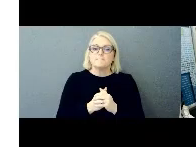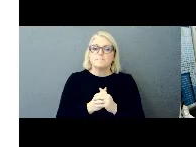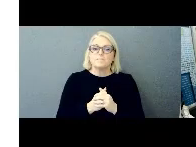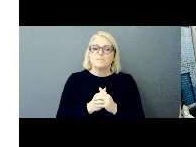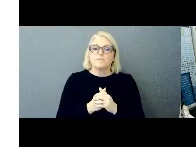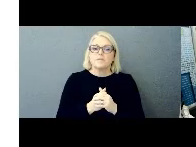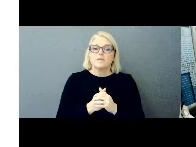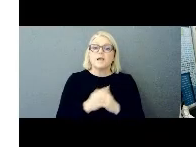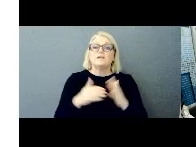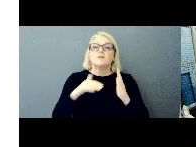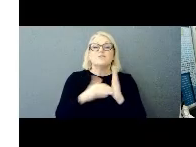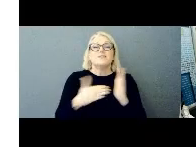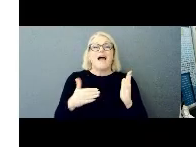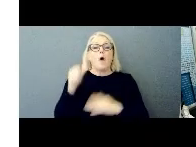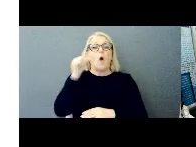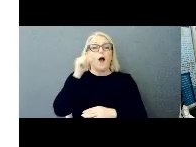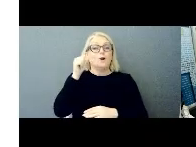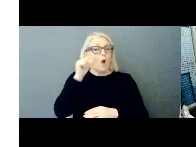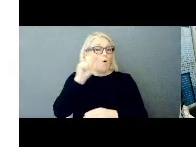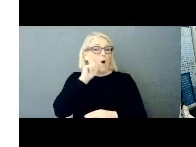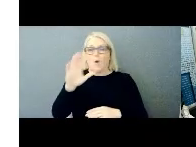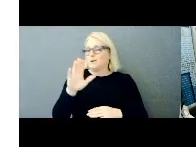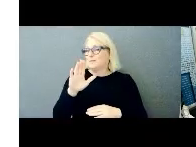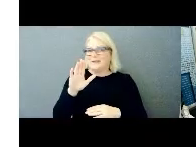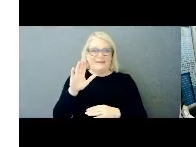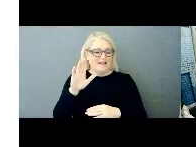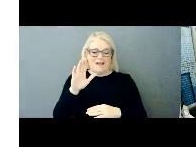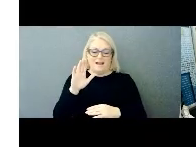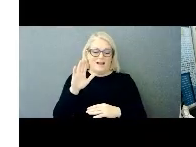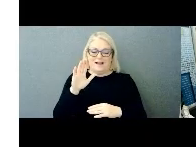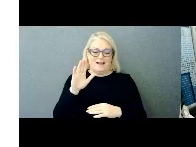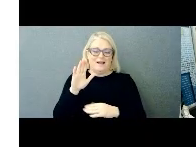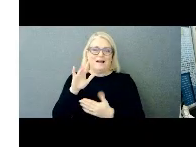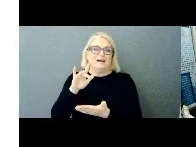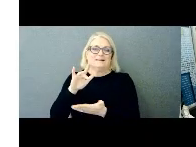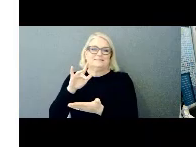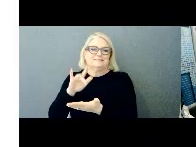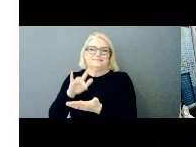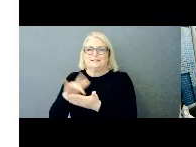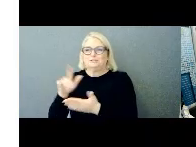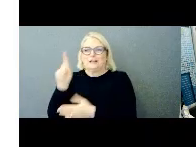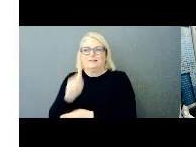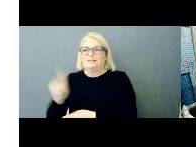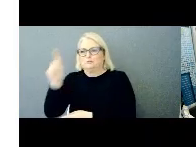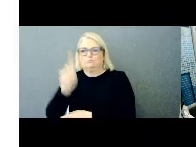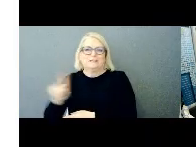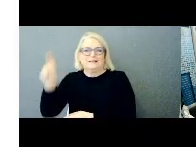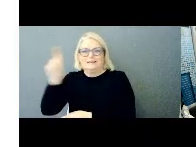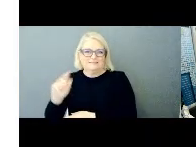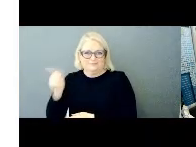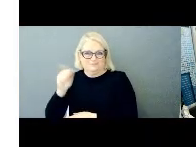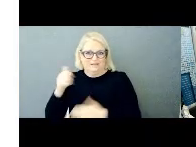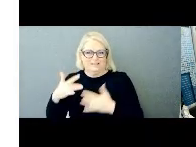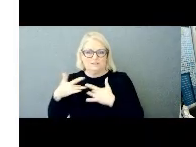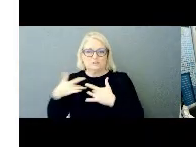And now, I know not to touch this because I'm going to hand it over to Christine and I'll look at some of the questions. Thank you for the lovely emojis.